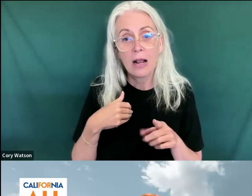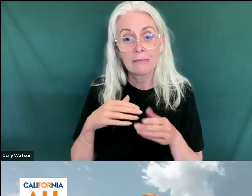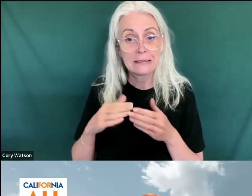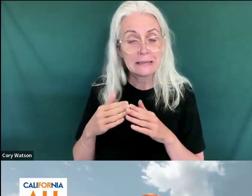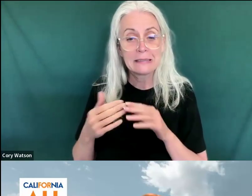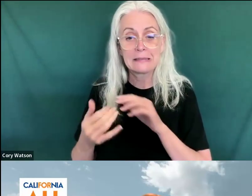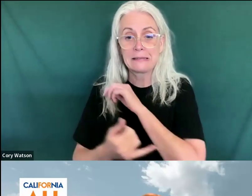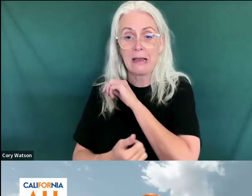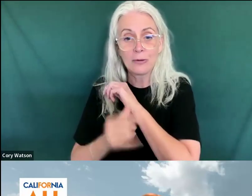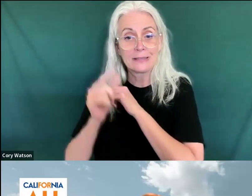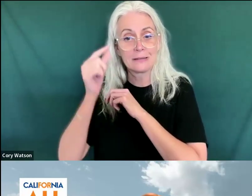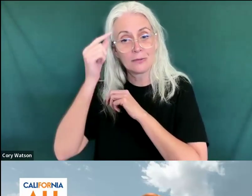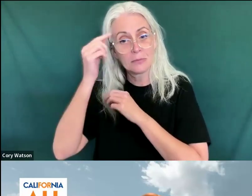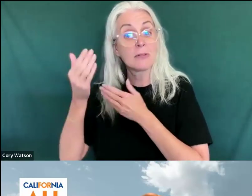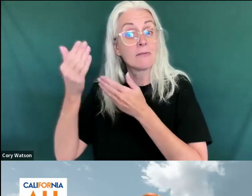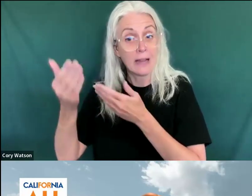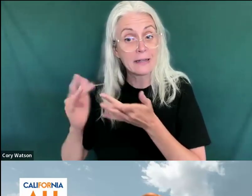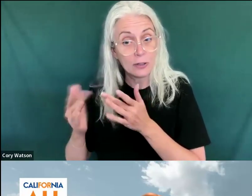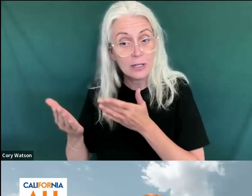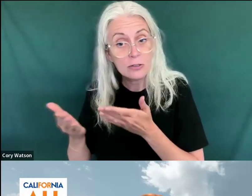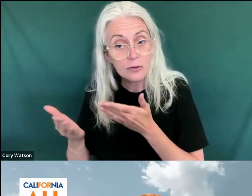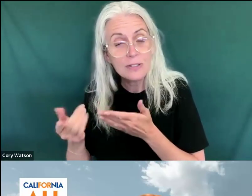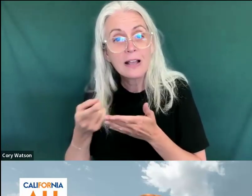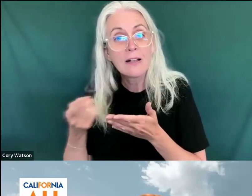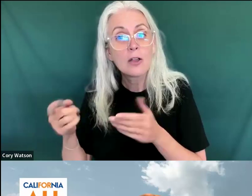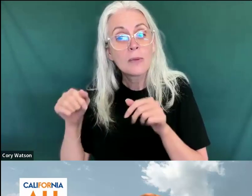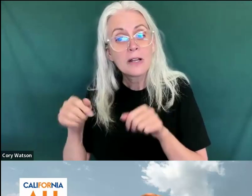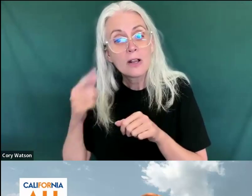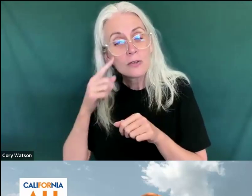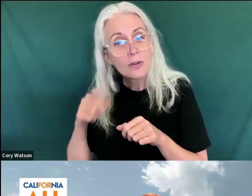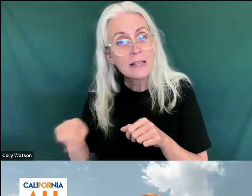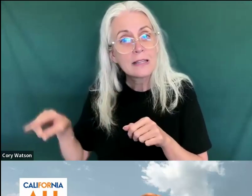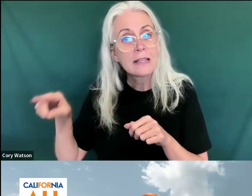and other entities providing internet service, there's a potential for them to partner with